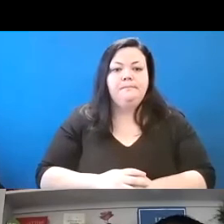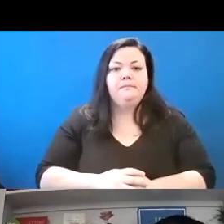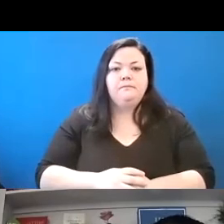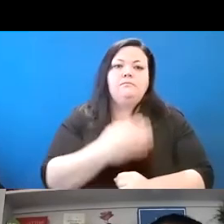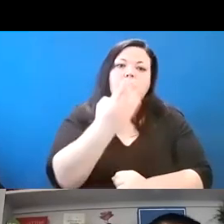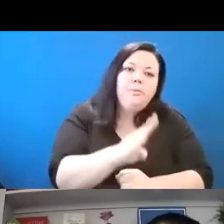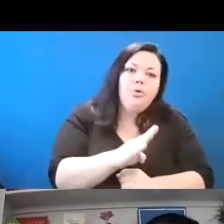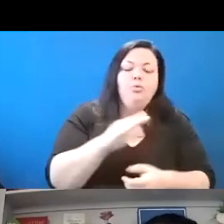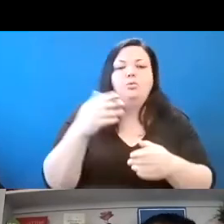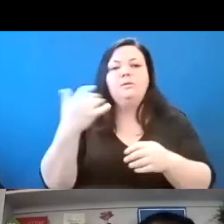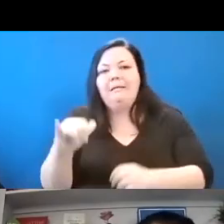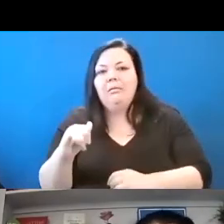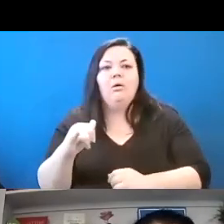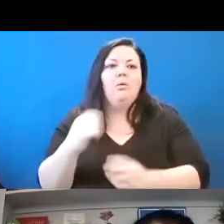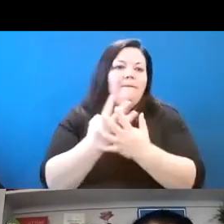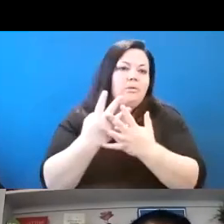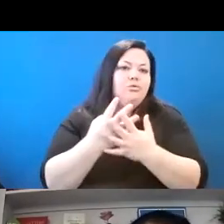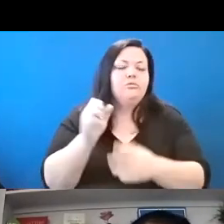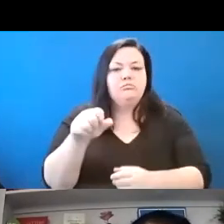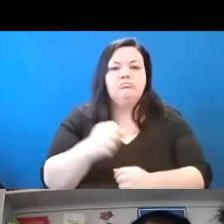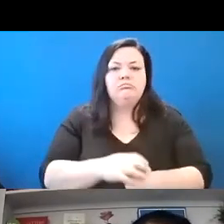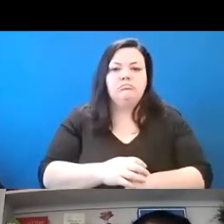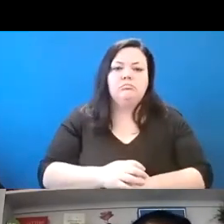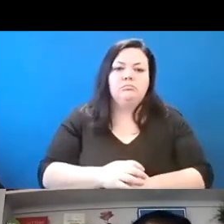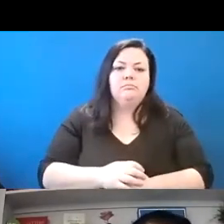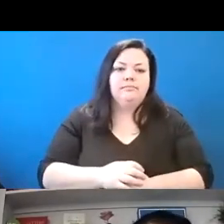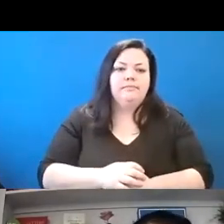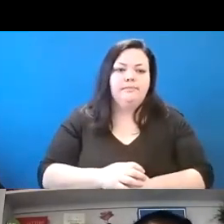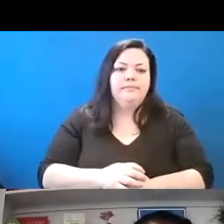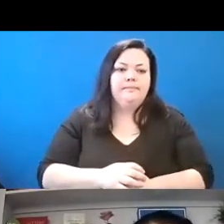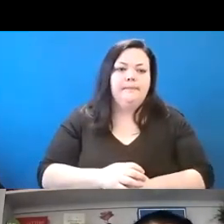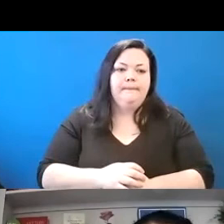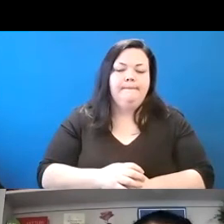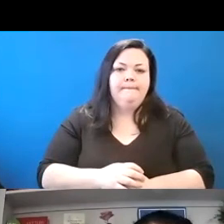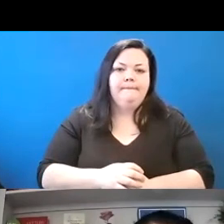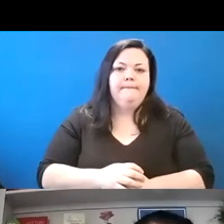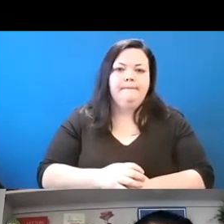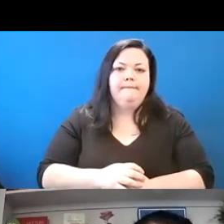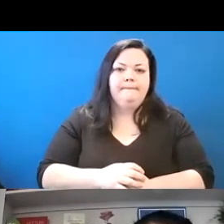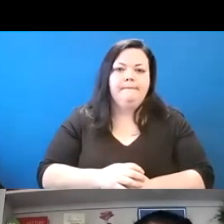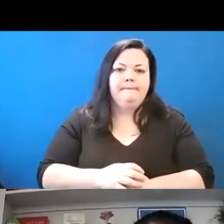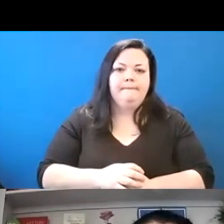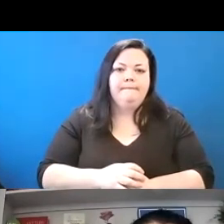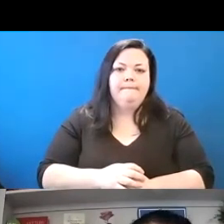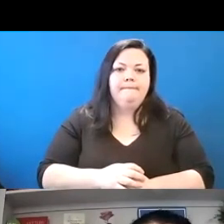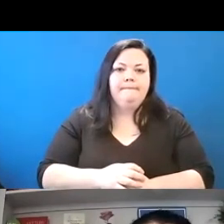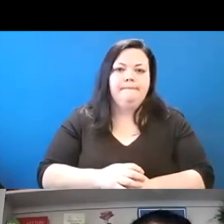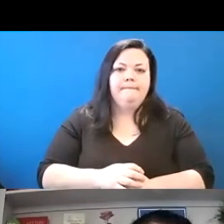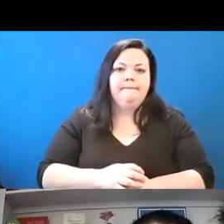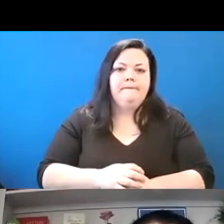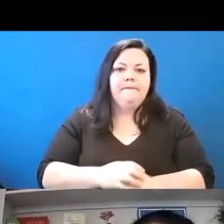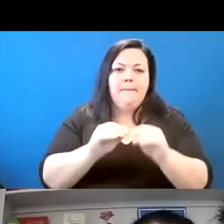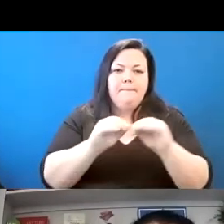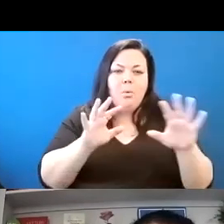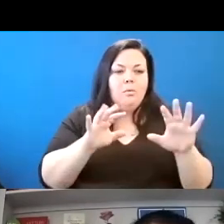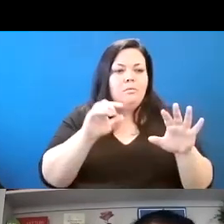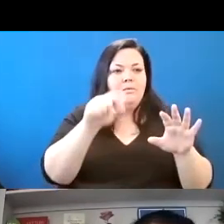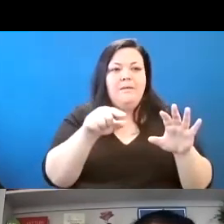the yellow kind of ideas um yeah forever sunflower is a great way the burst fire hydrant that is also